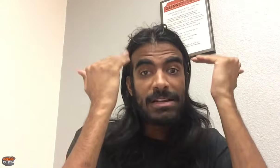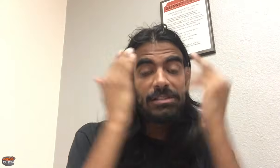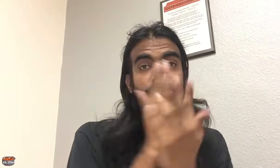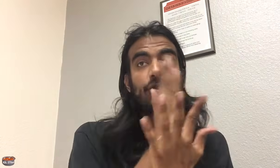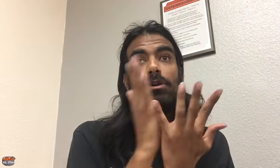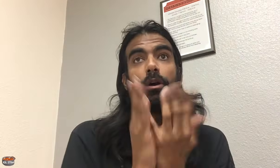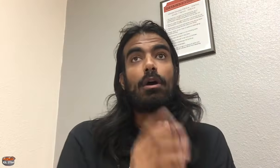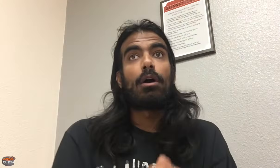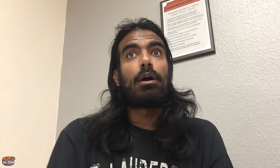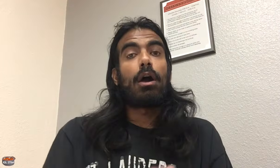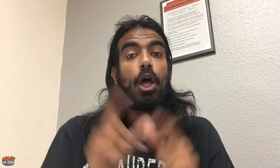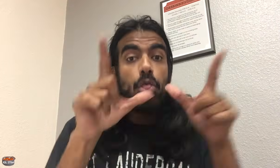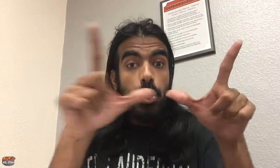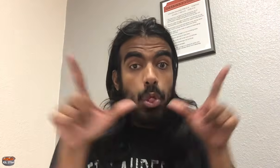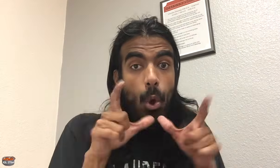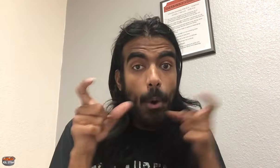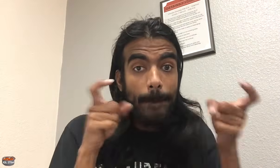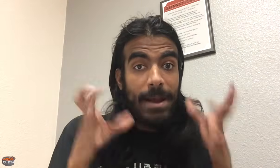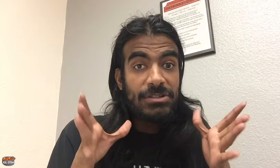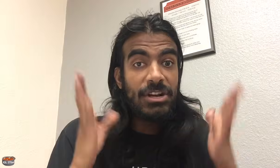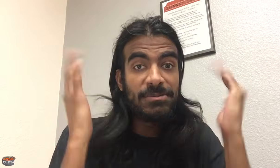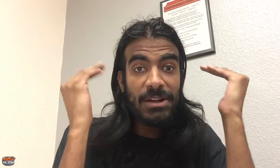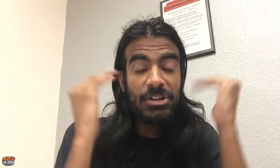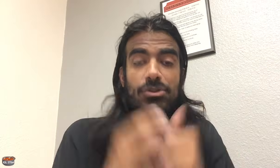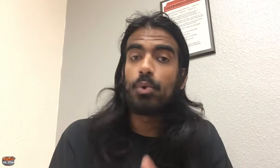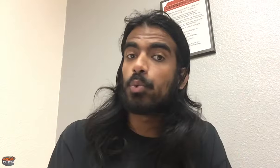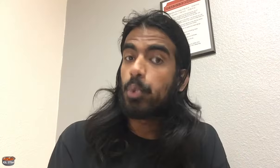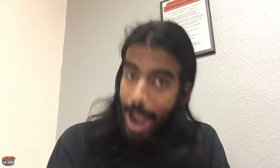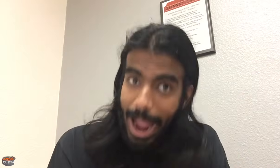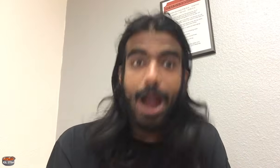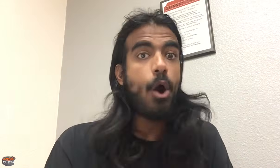hair stylist and umm let me think. Working with the location